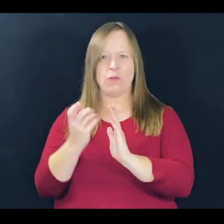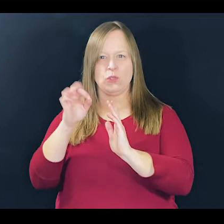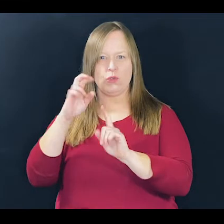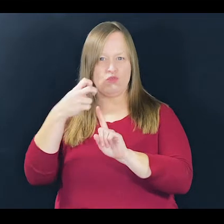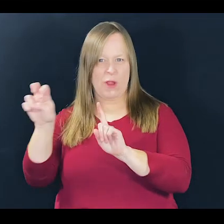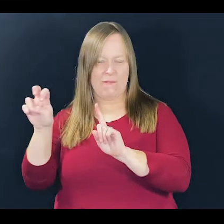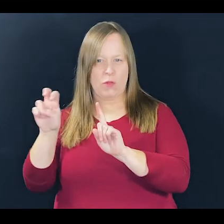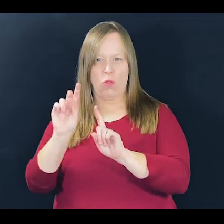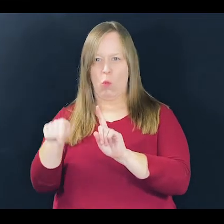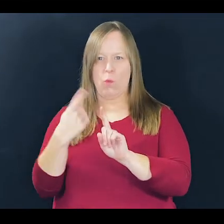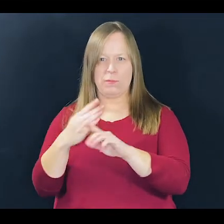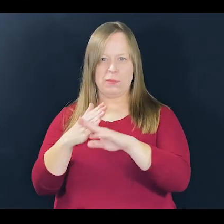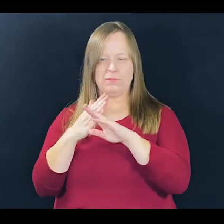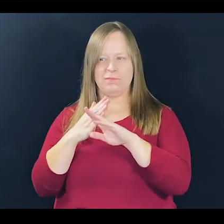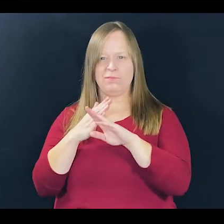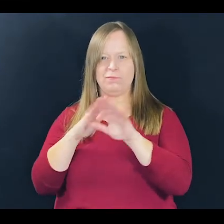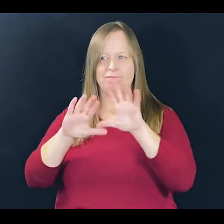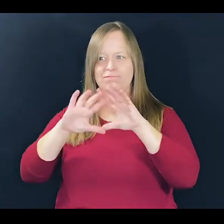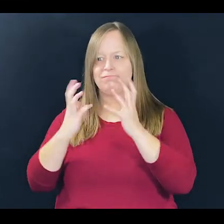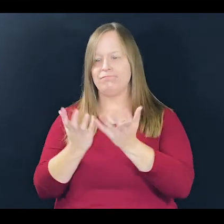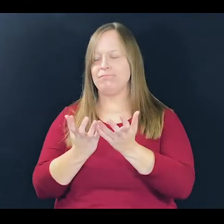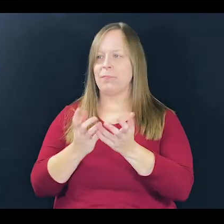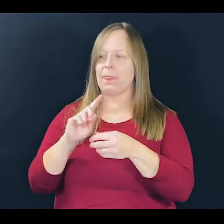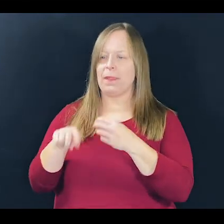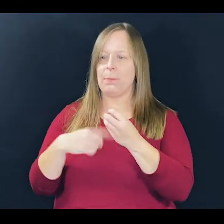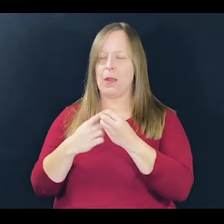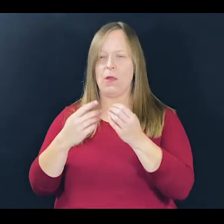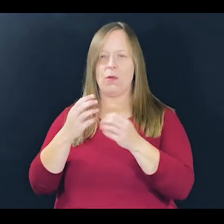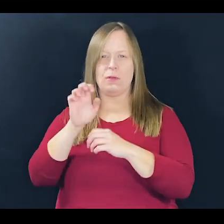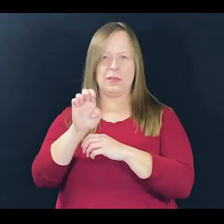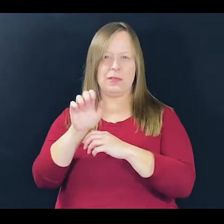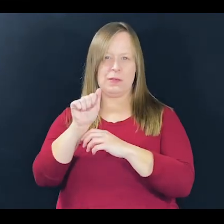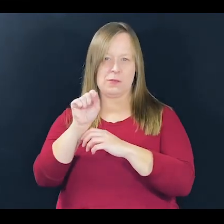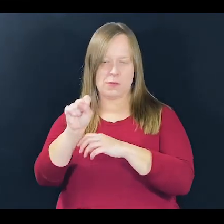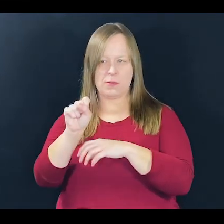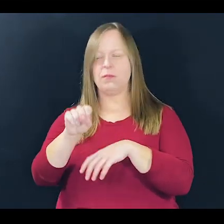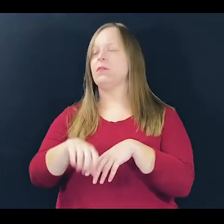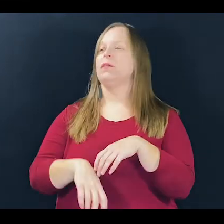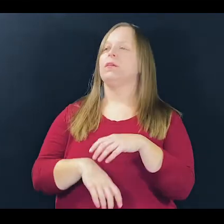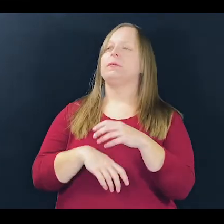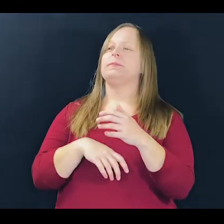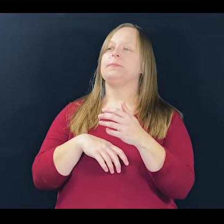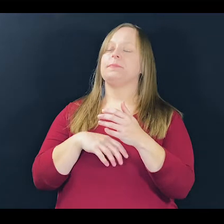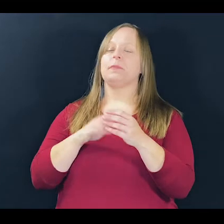or travel and the parameters around an emotional support animal are that it